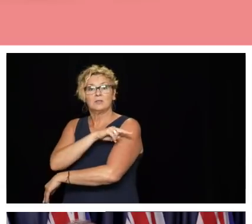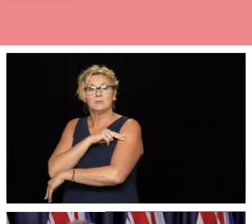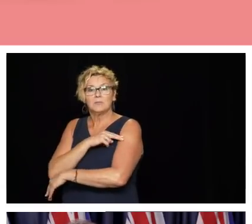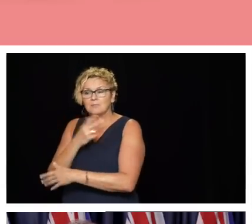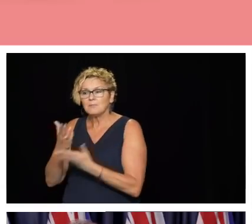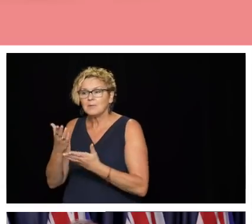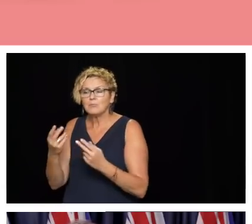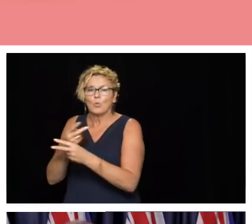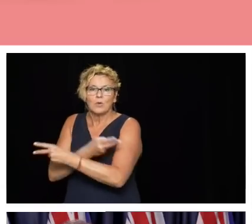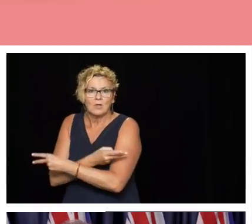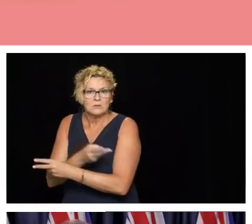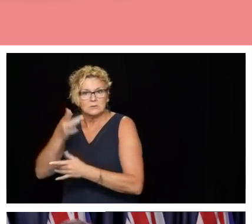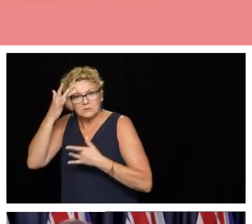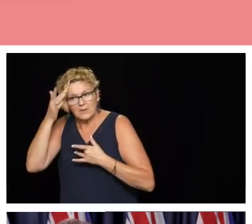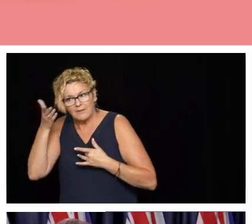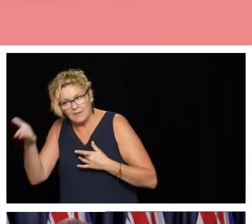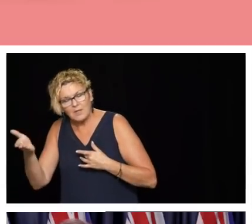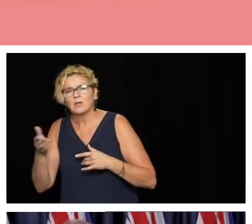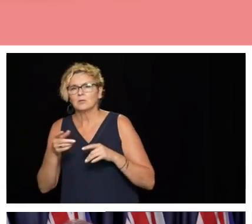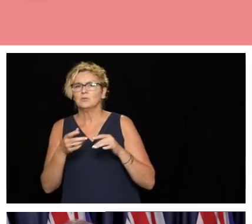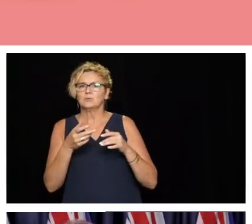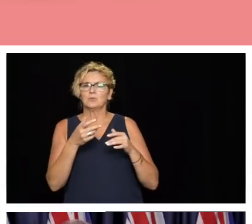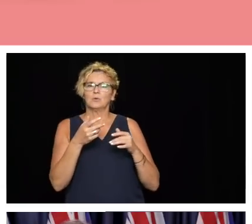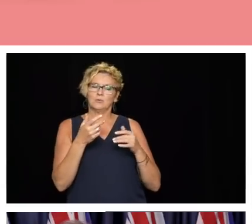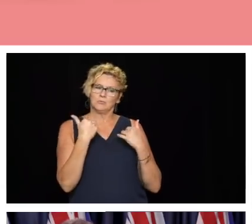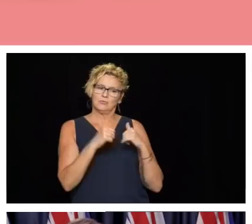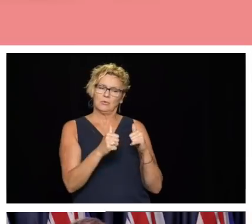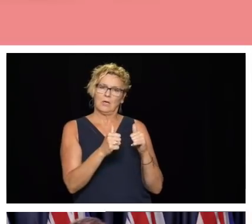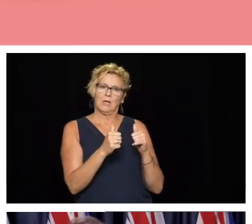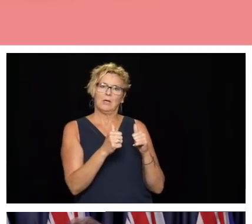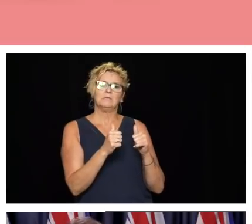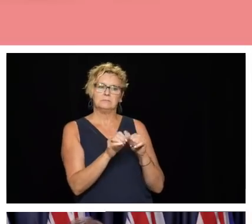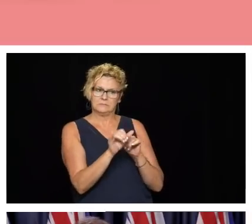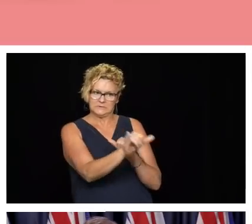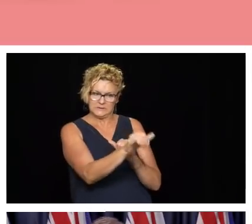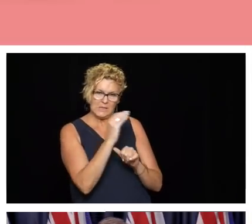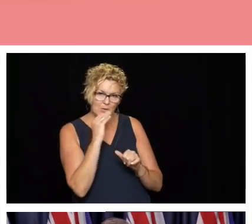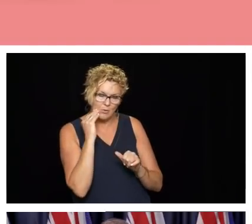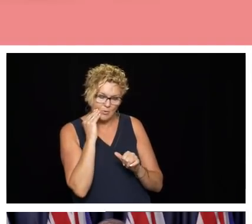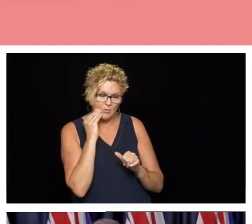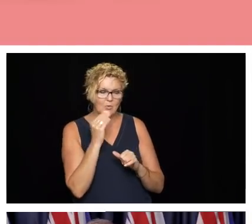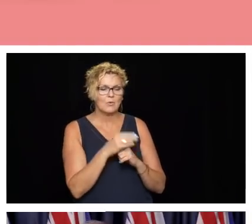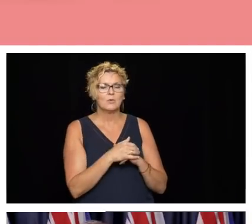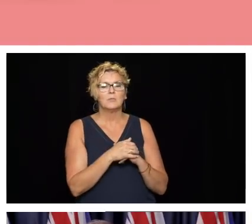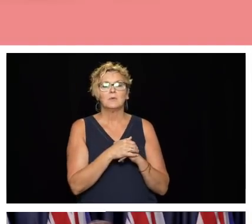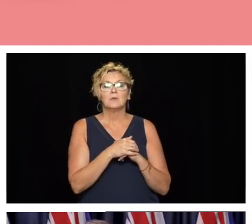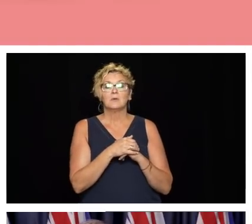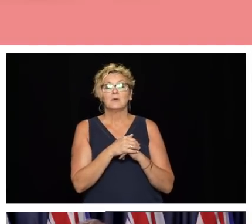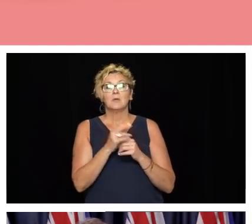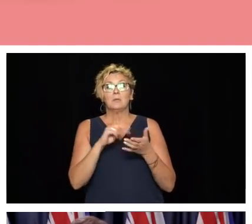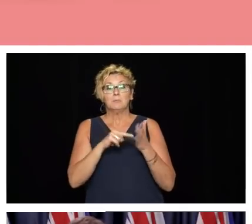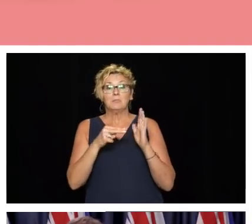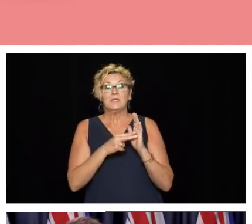across her hospitals and to be more specifically to the hospital of health model, this is to reduce the chance of patients being exposed